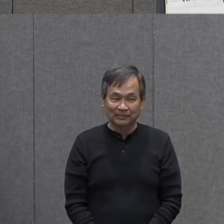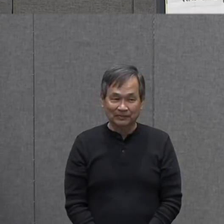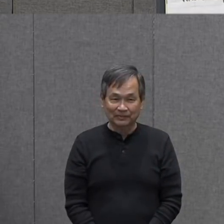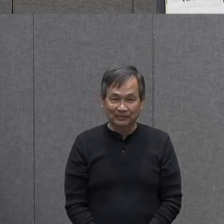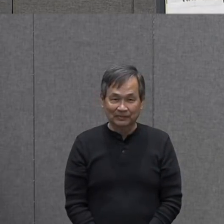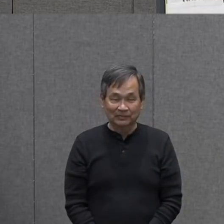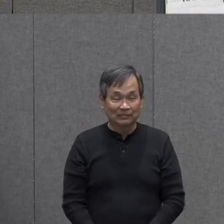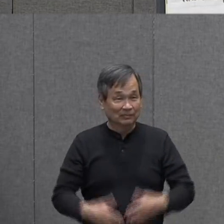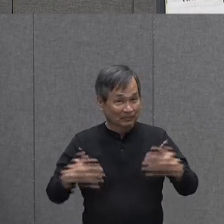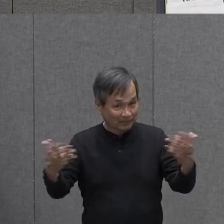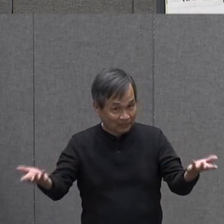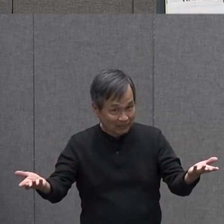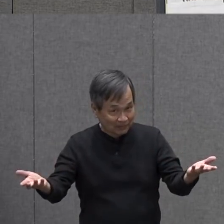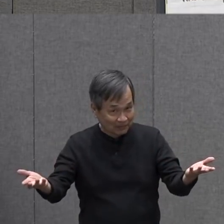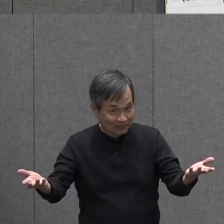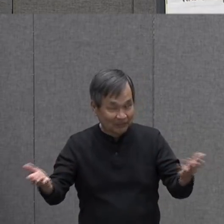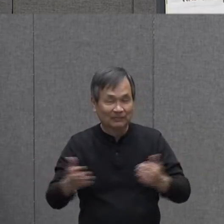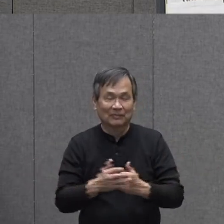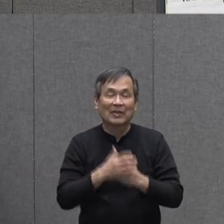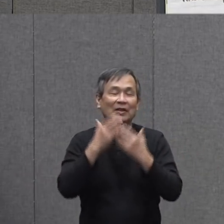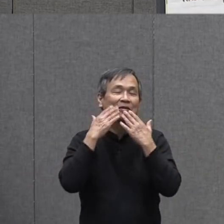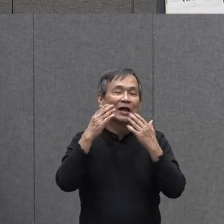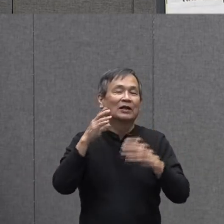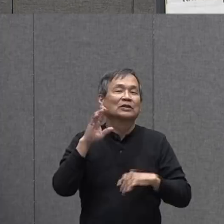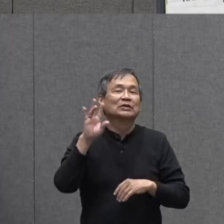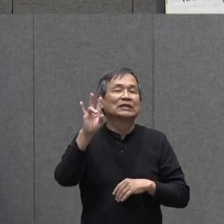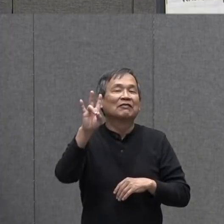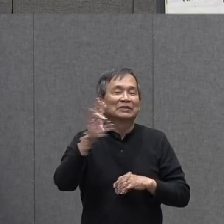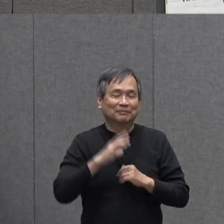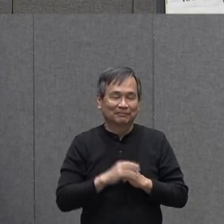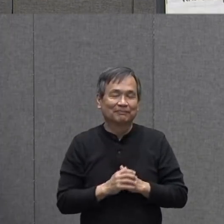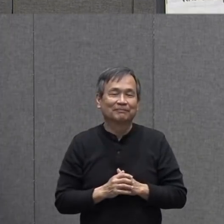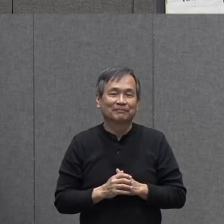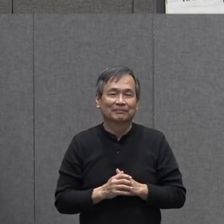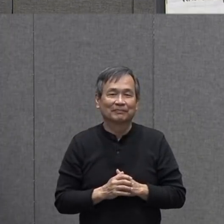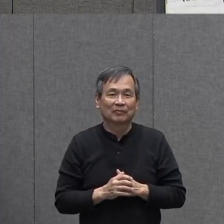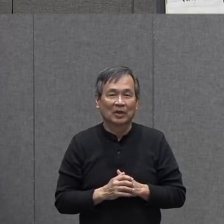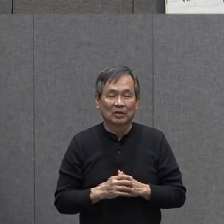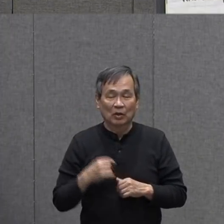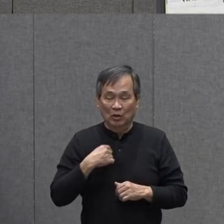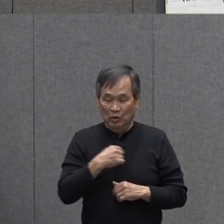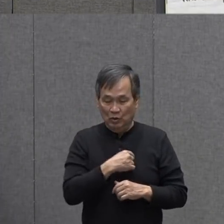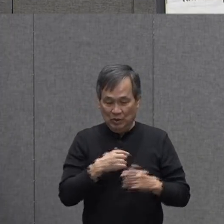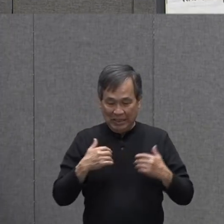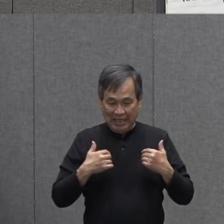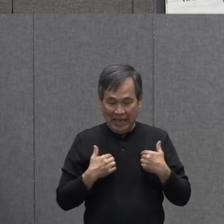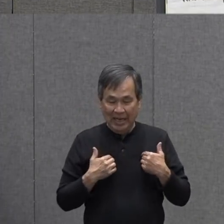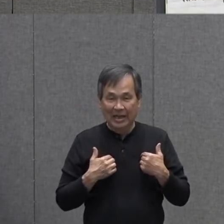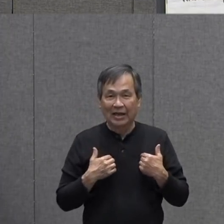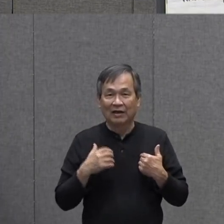So that was, thank you, it was seven. Okay, so we have Carol's numbers.